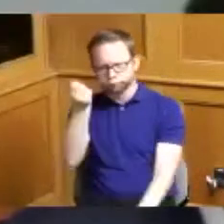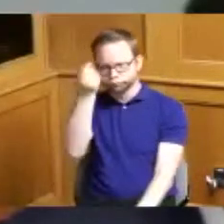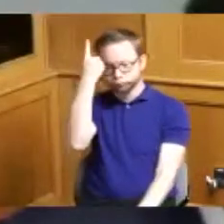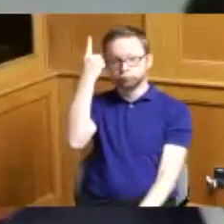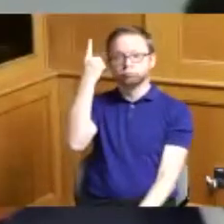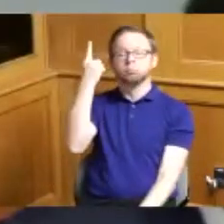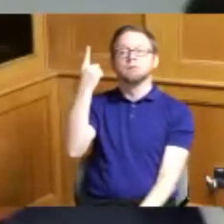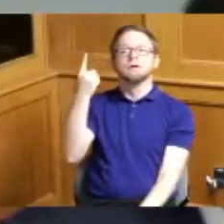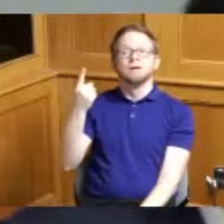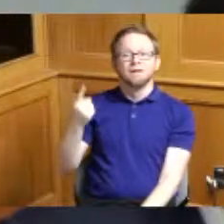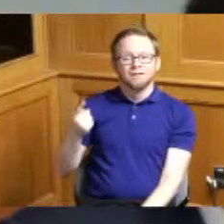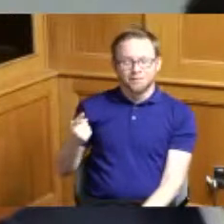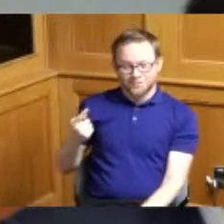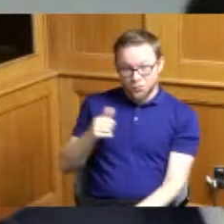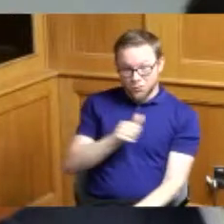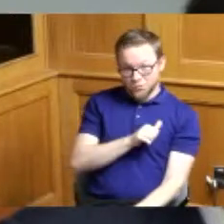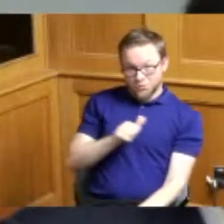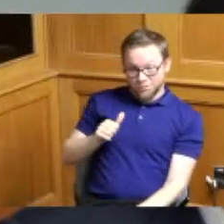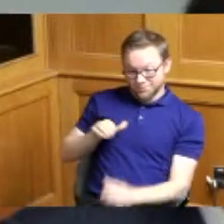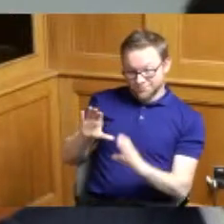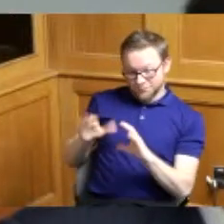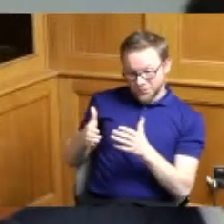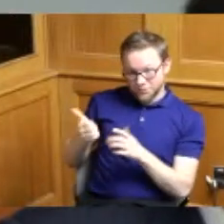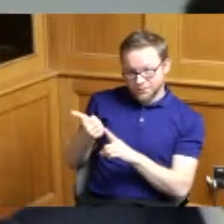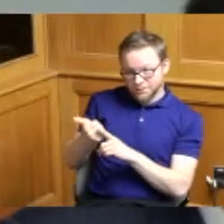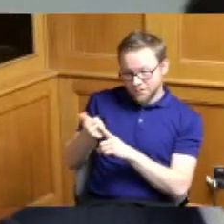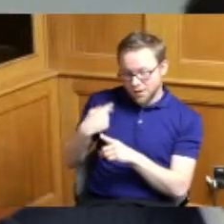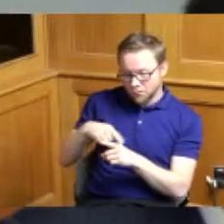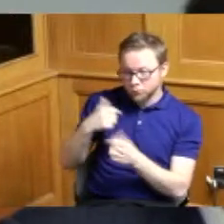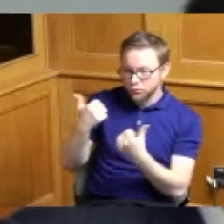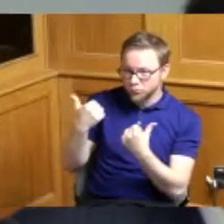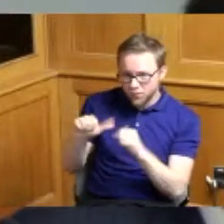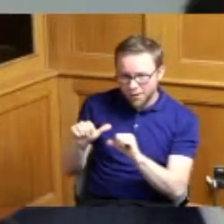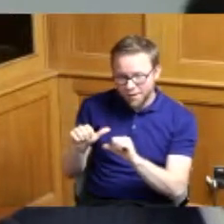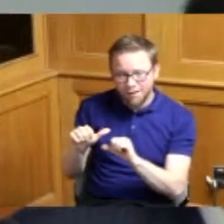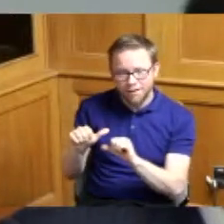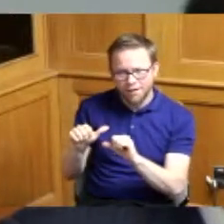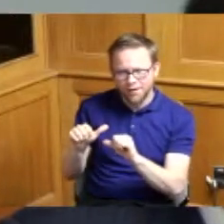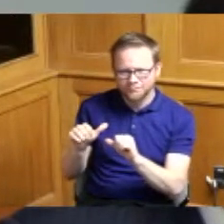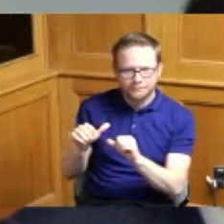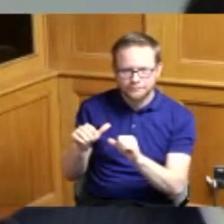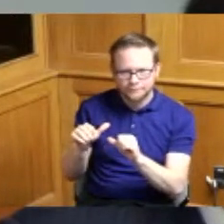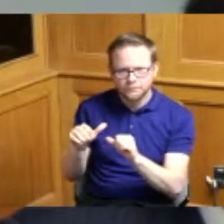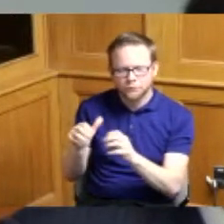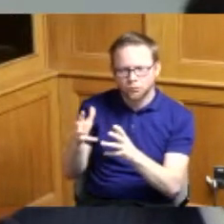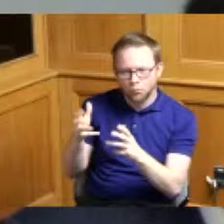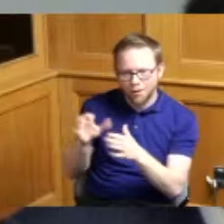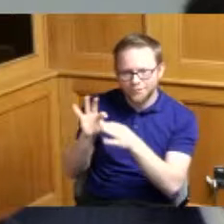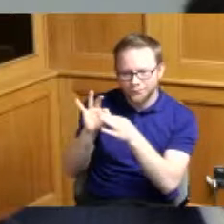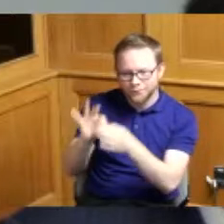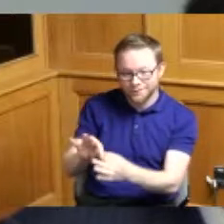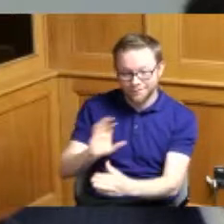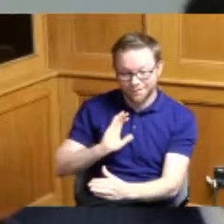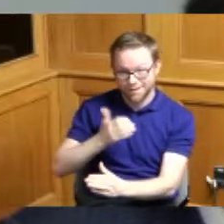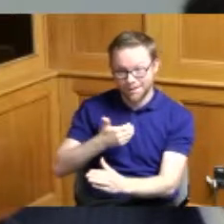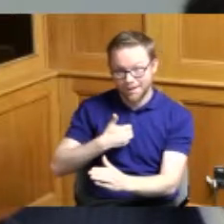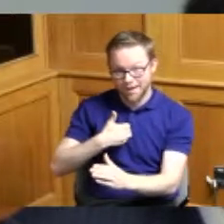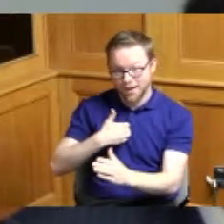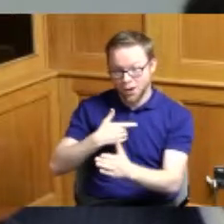in our in the latest round of the addendum as much as possible uh to link our requirements uh to what